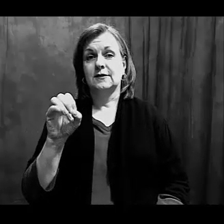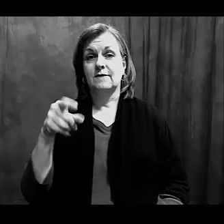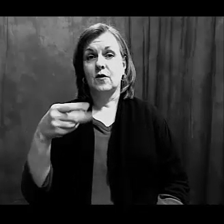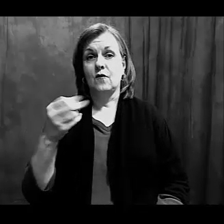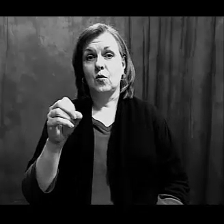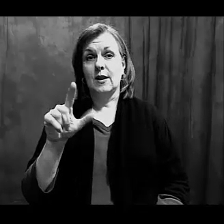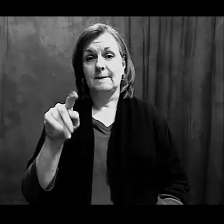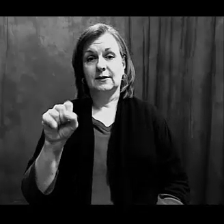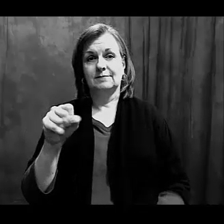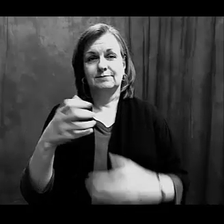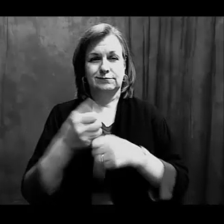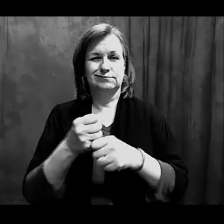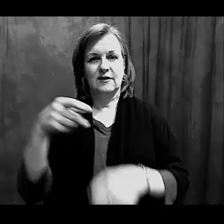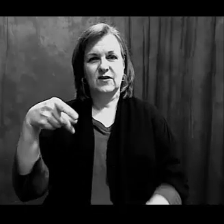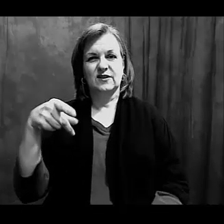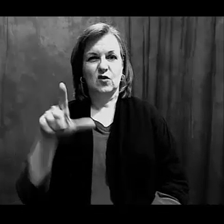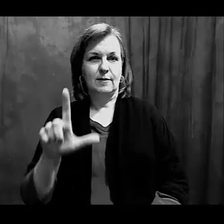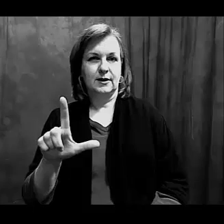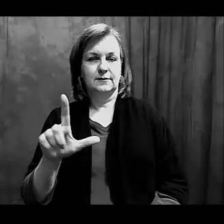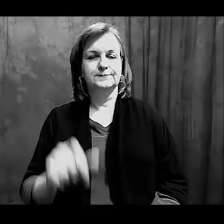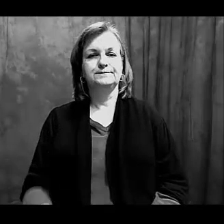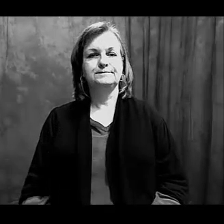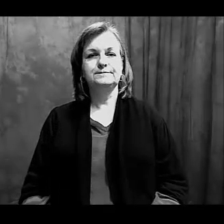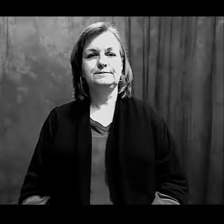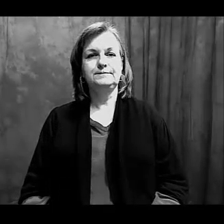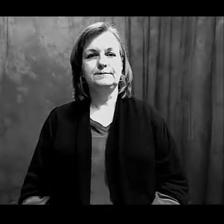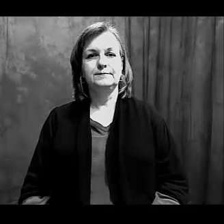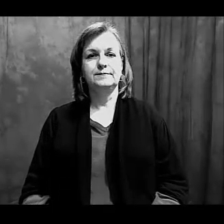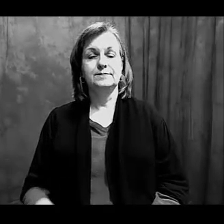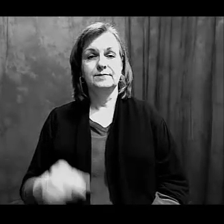structurally they are very similar to fats